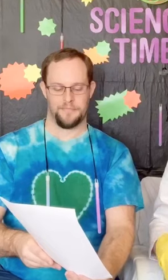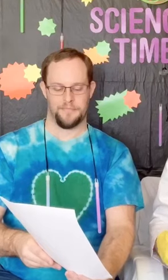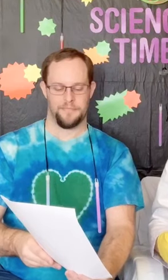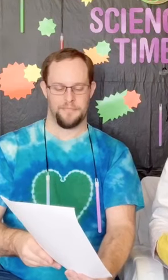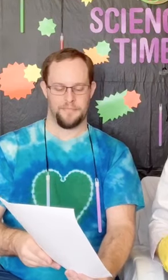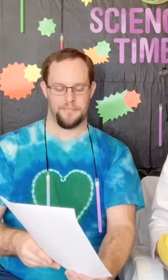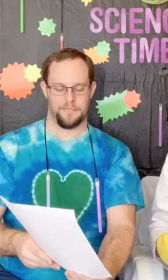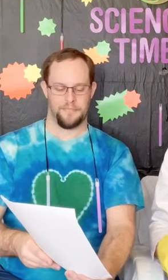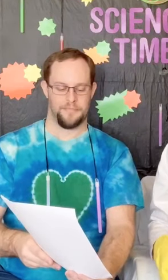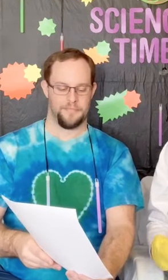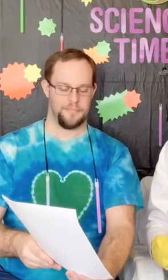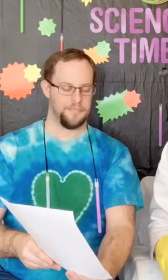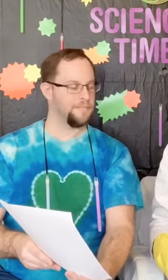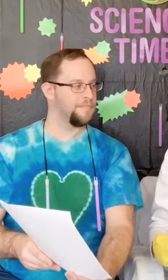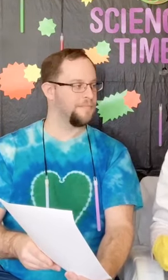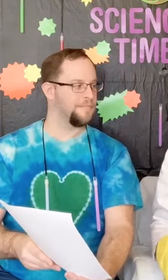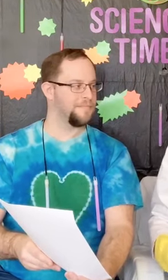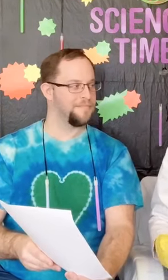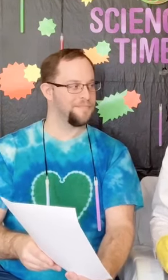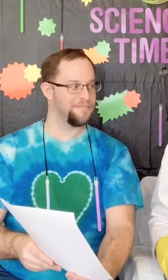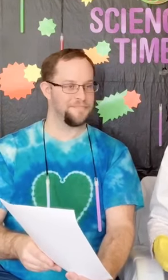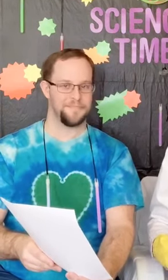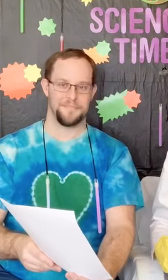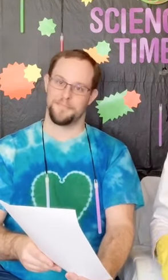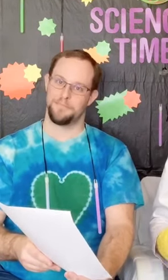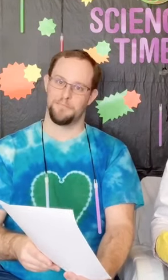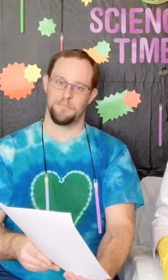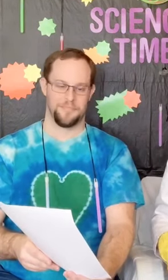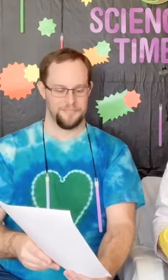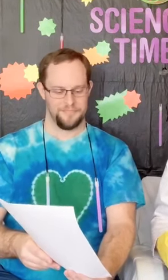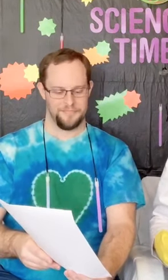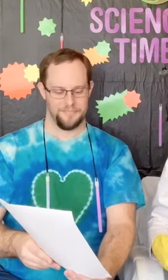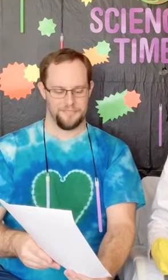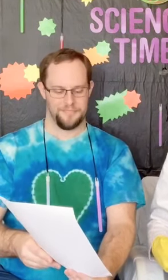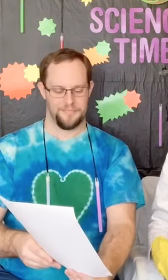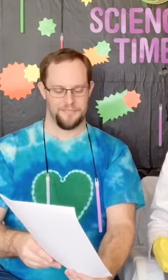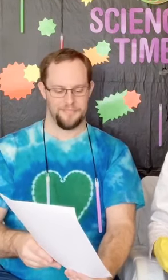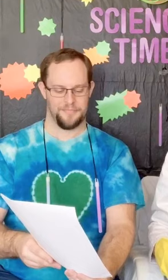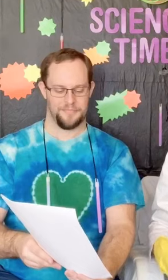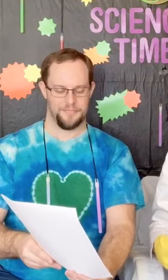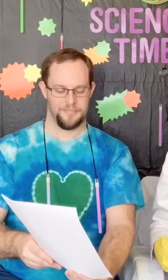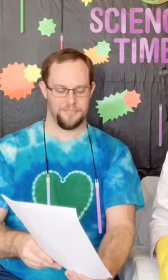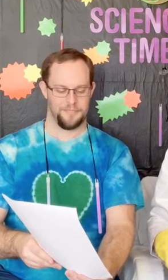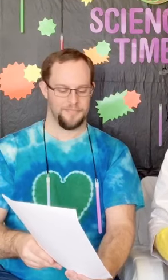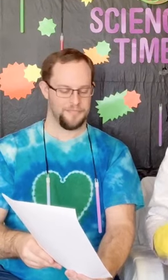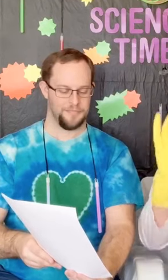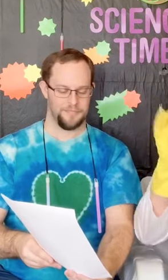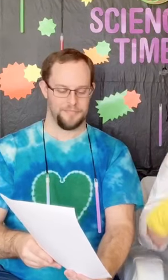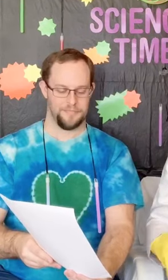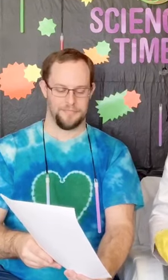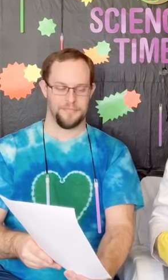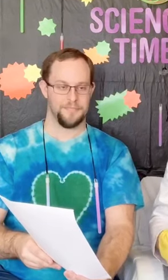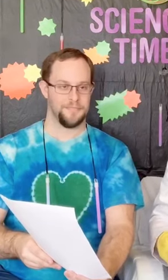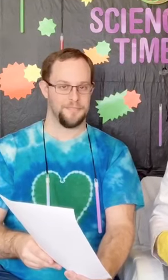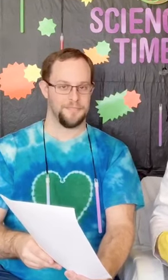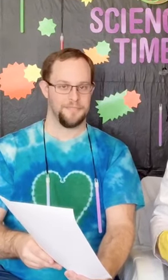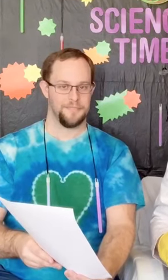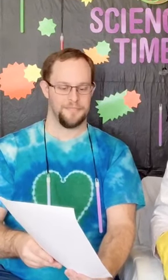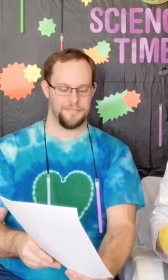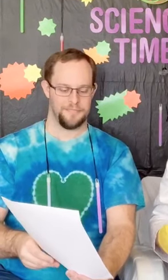He left me on the doorknob when he opened up the door. Corina touched the door and said, "Hello!" to Mr. Sands.